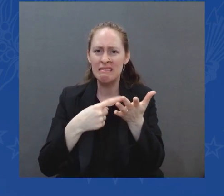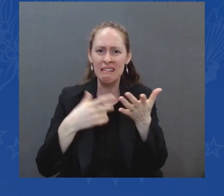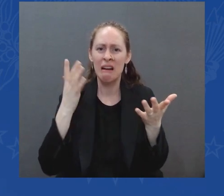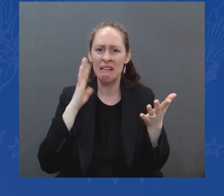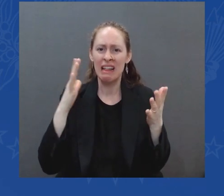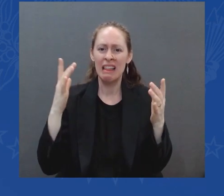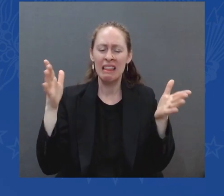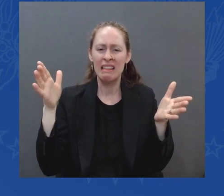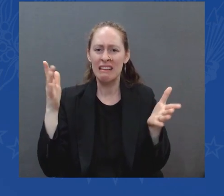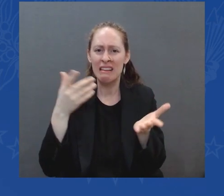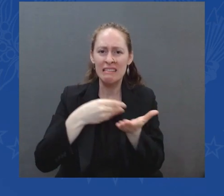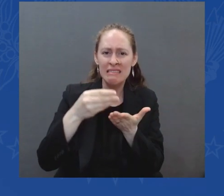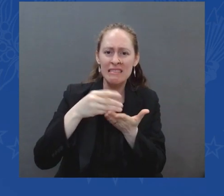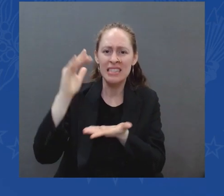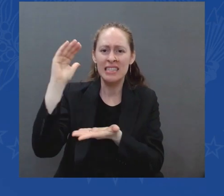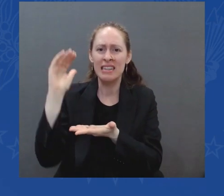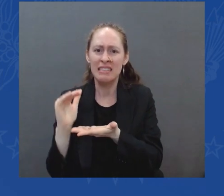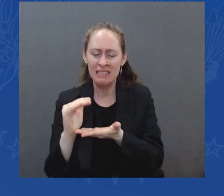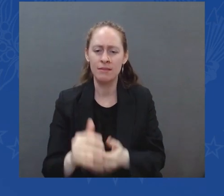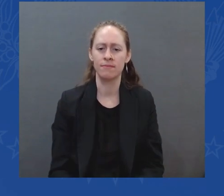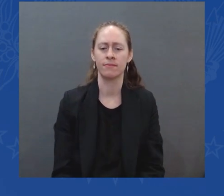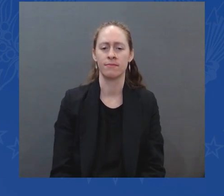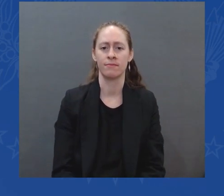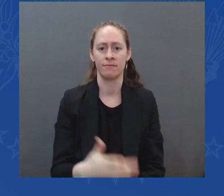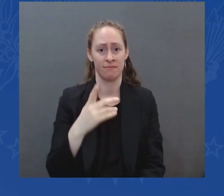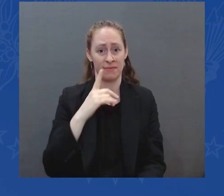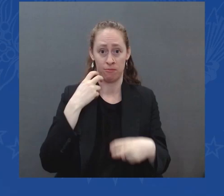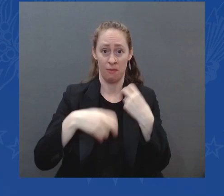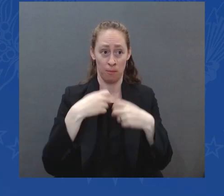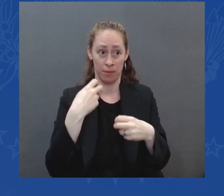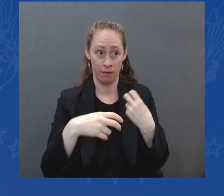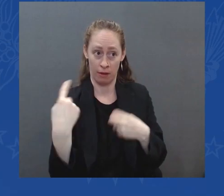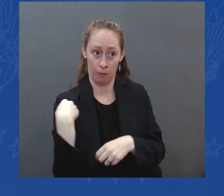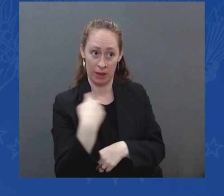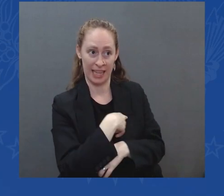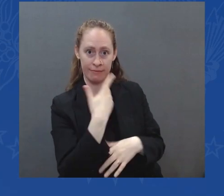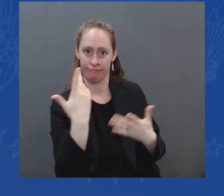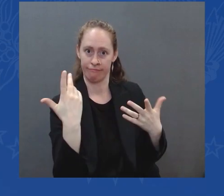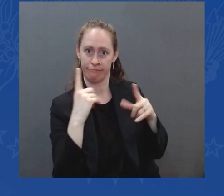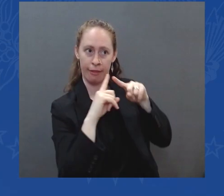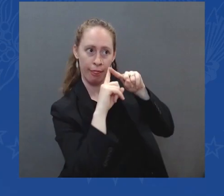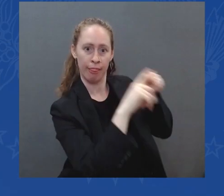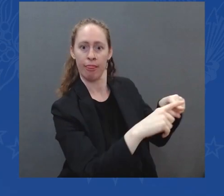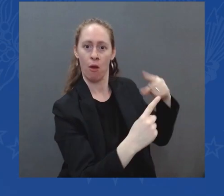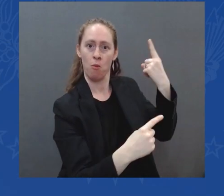So, today, I'm laying out a two-part plan not only to ease the pain that families are feeling right now,